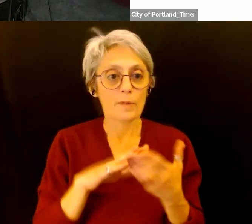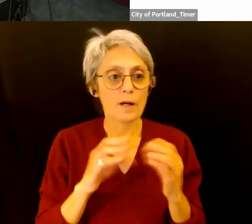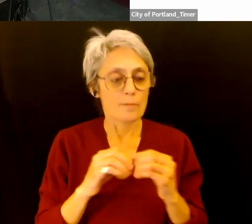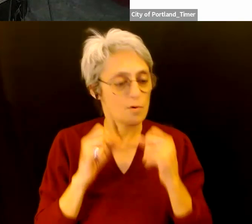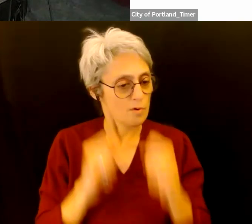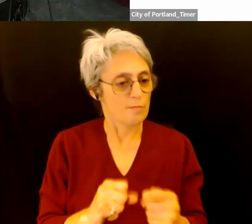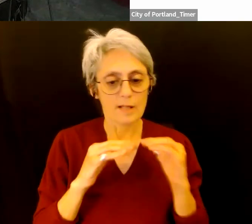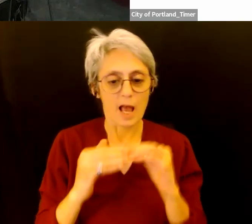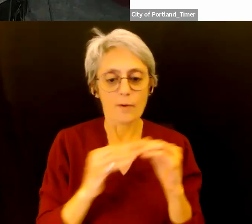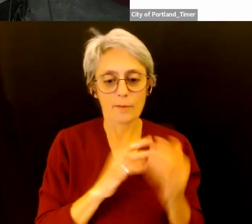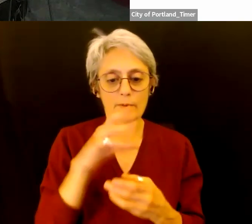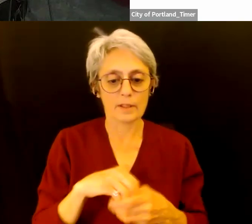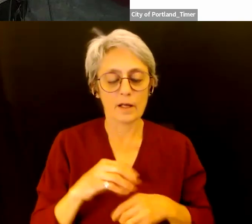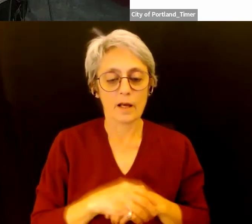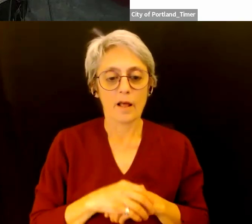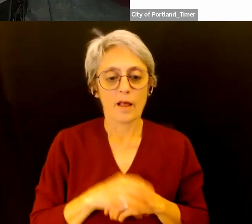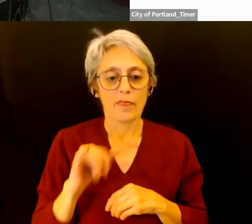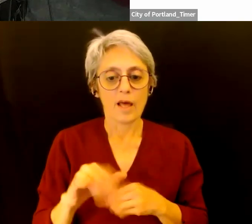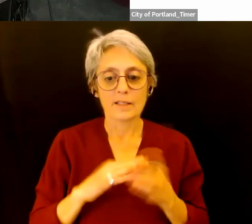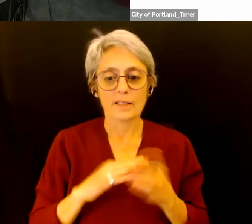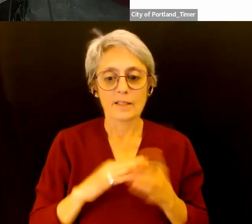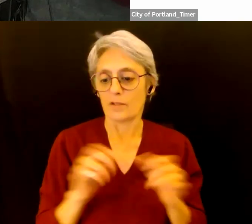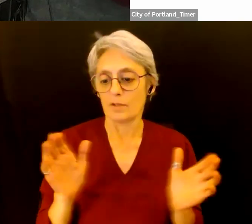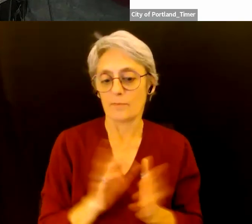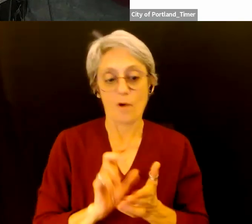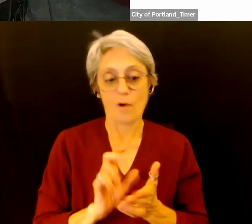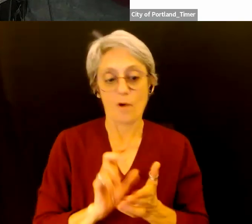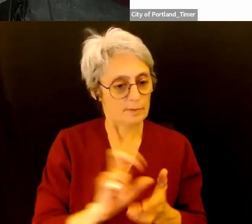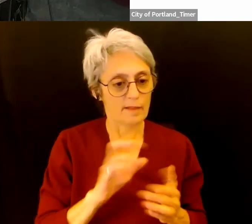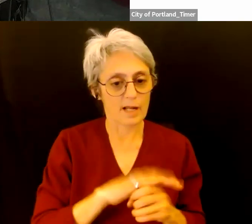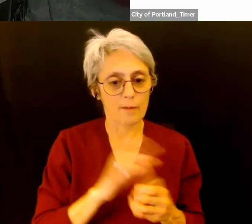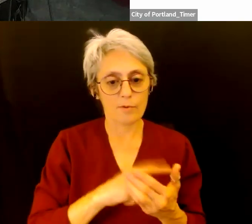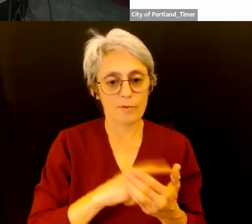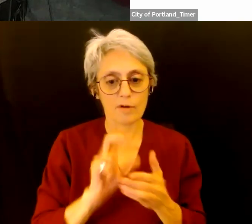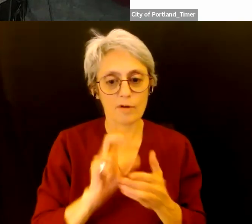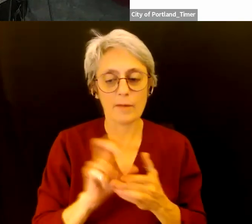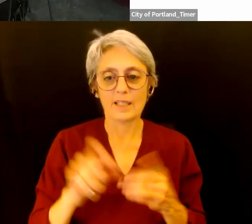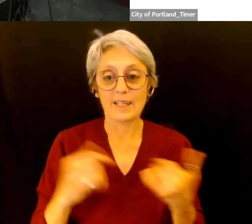The city's continued small investment in the neighborhood program is needed now more than ever.